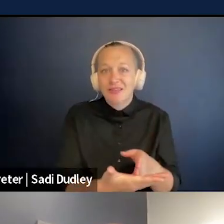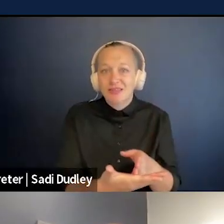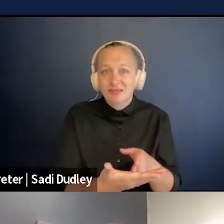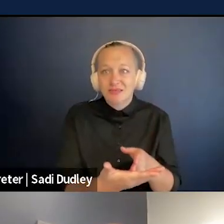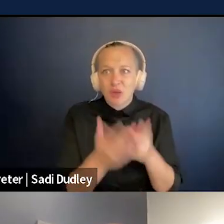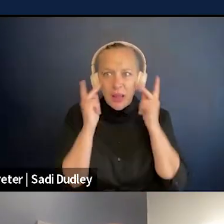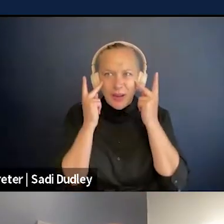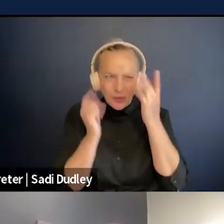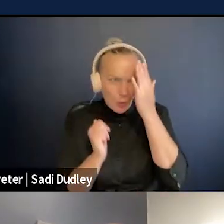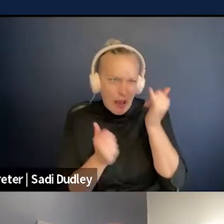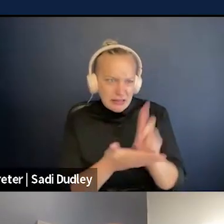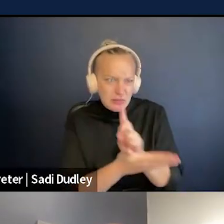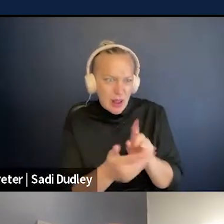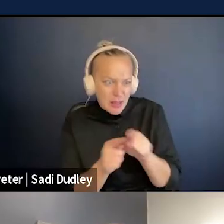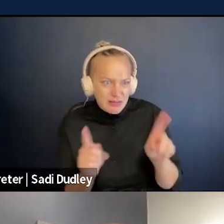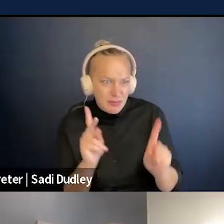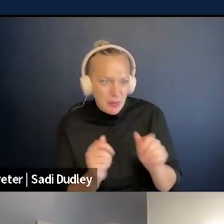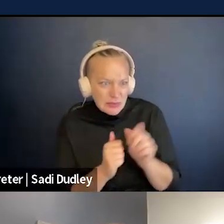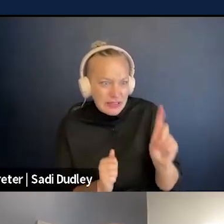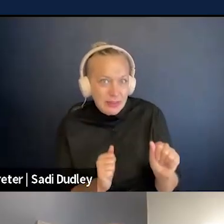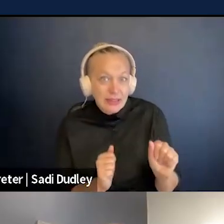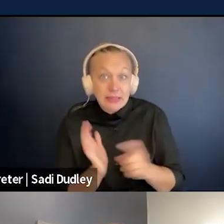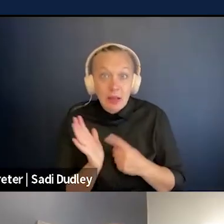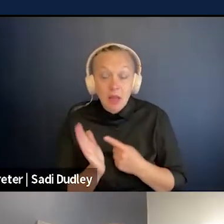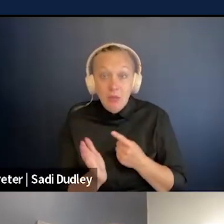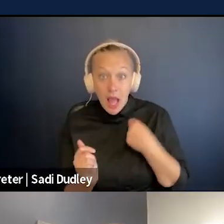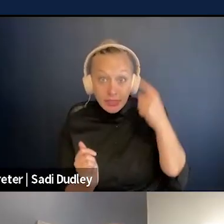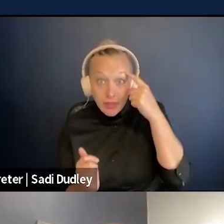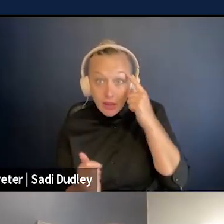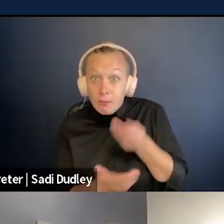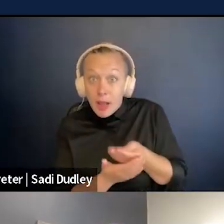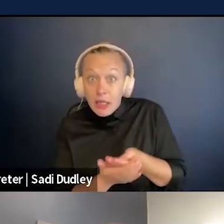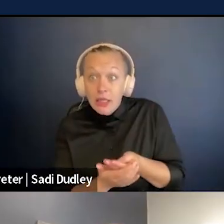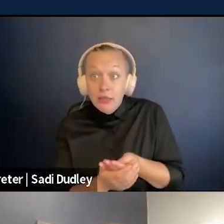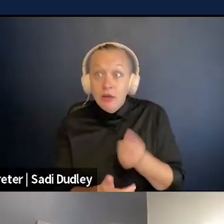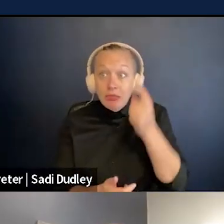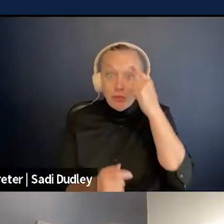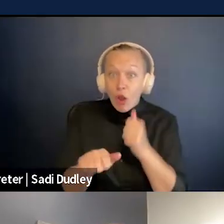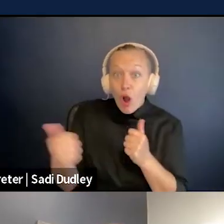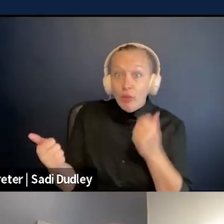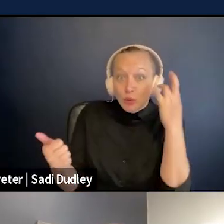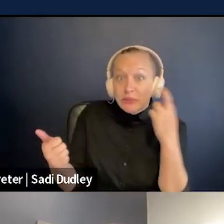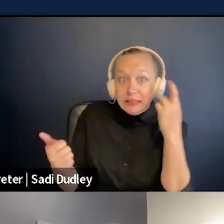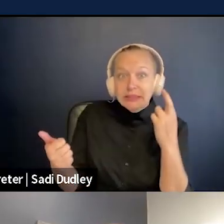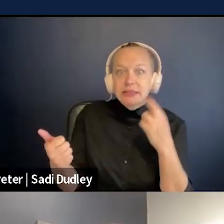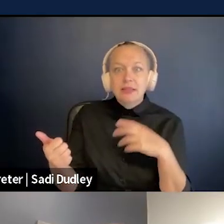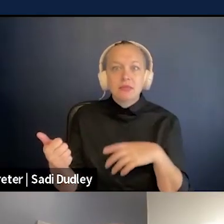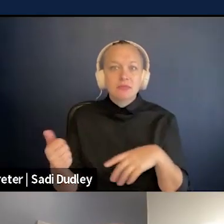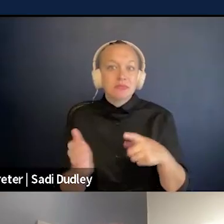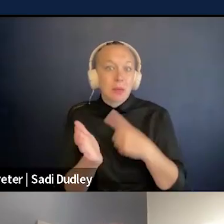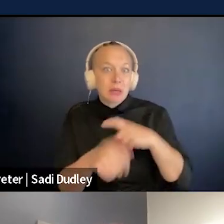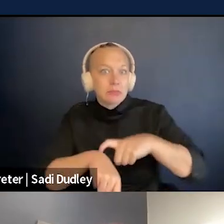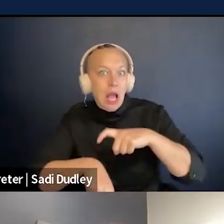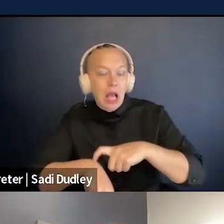And I think it's, like, sometimes it's money, sometimes it's… there's still gonna be borrowed, or sometimes it's time, sometimes it's ignorance, they just don't know.